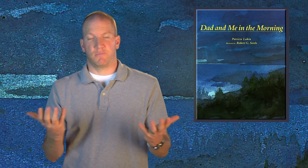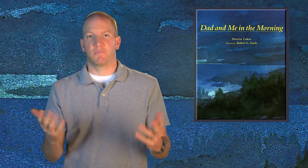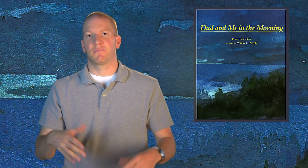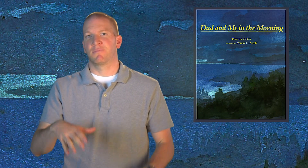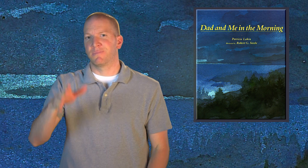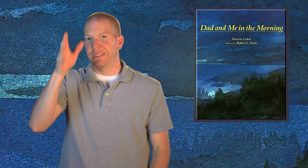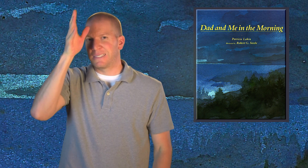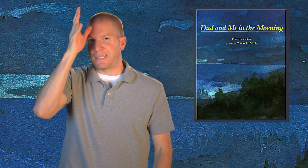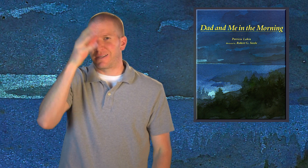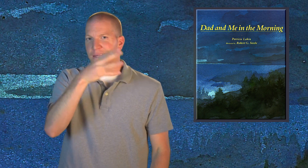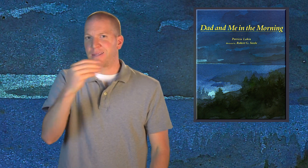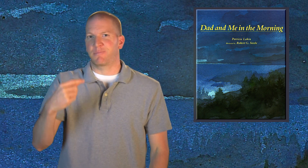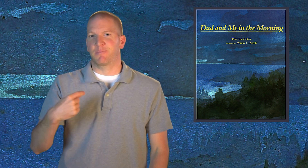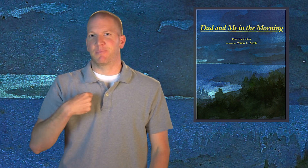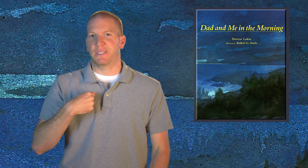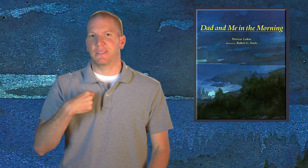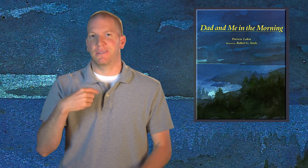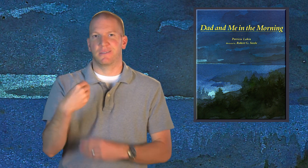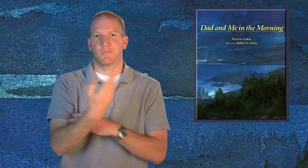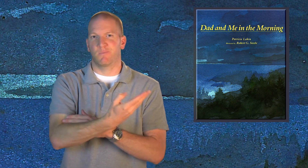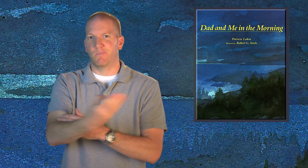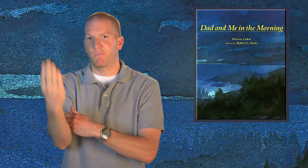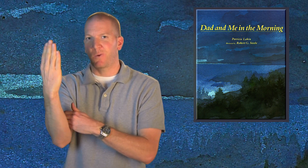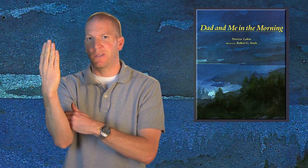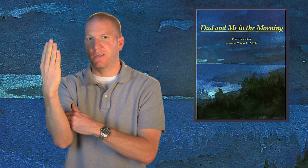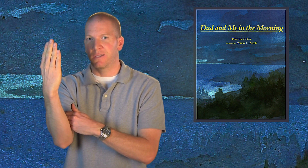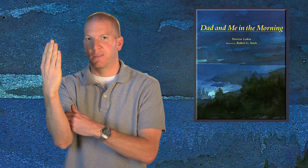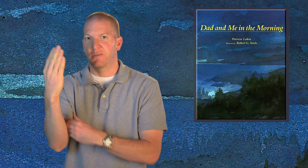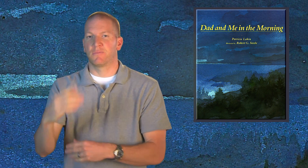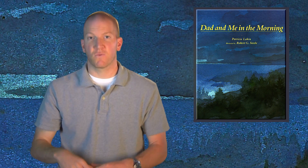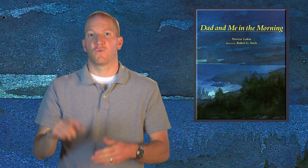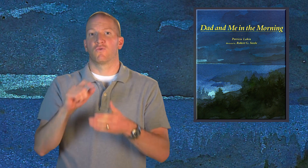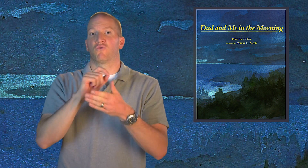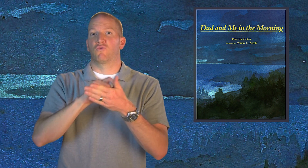The story is Dad and Me in the Morning,